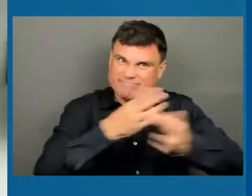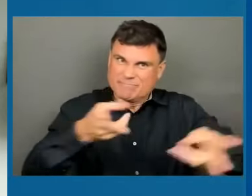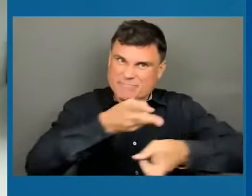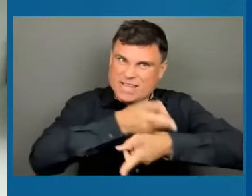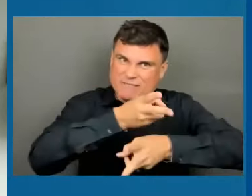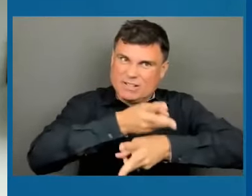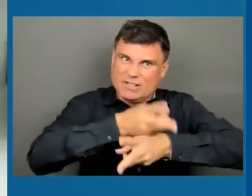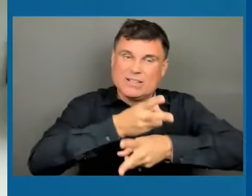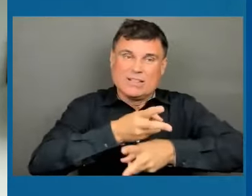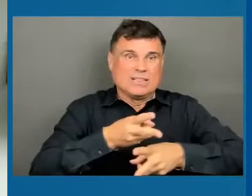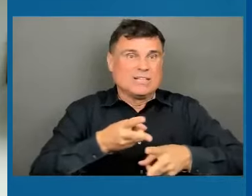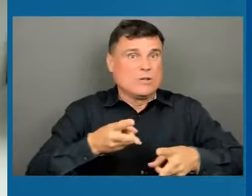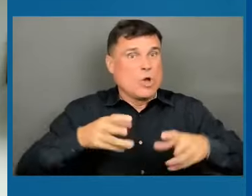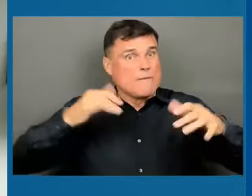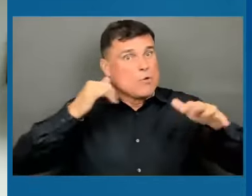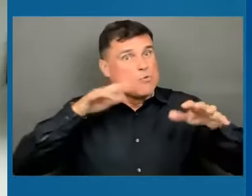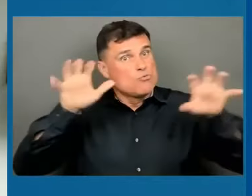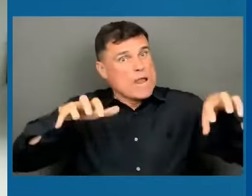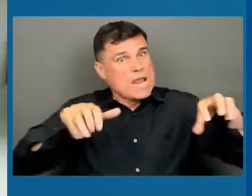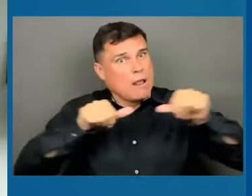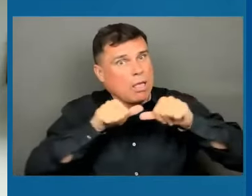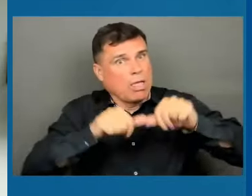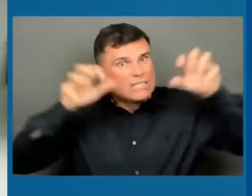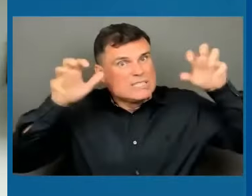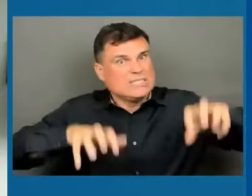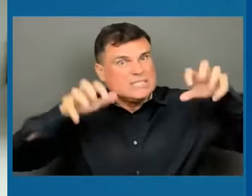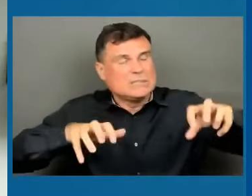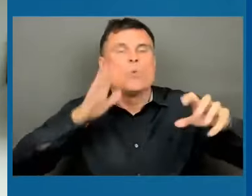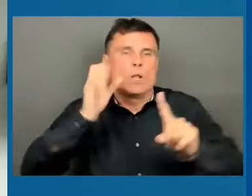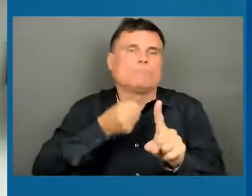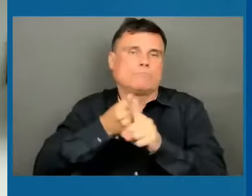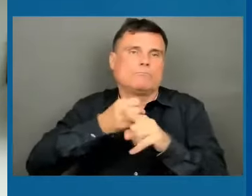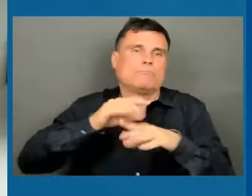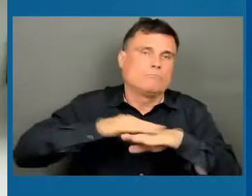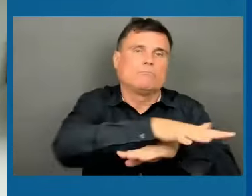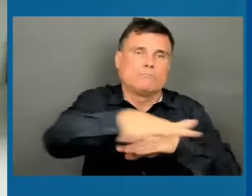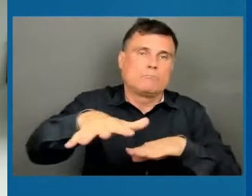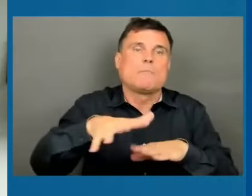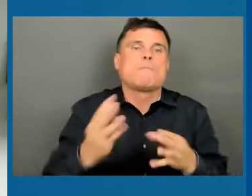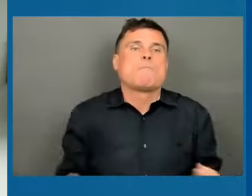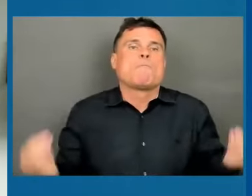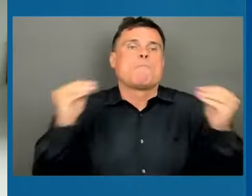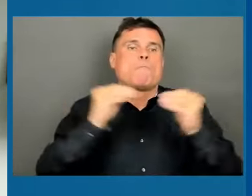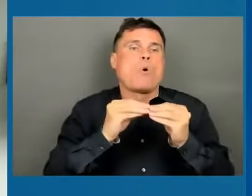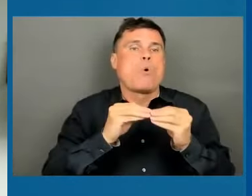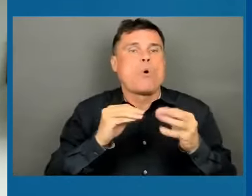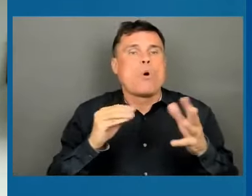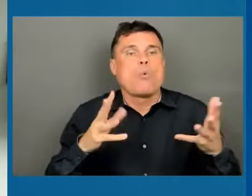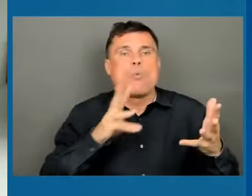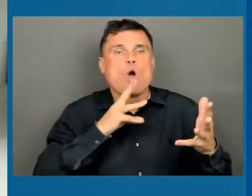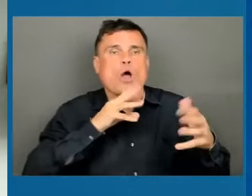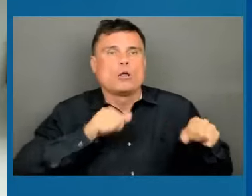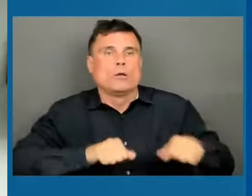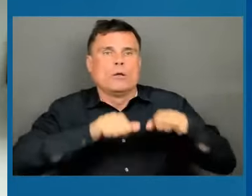should pay close attention to weather fore forecast from their local authorities and listen to your first nation or